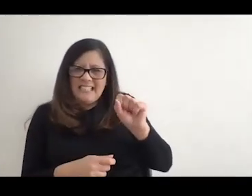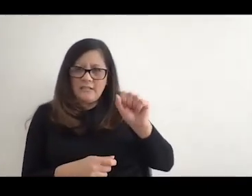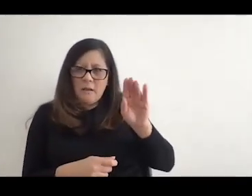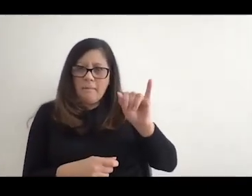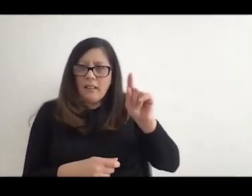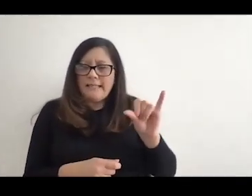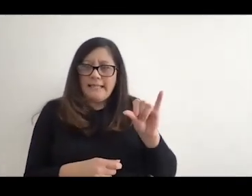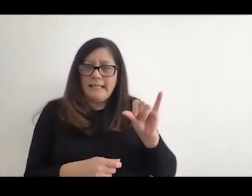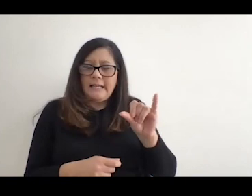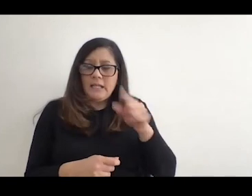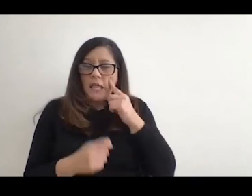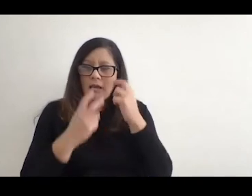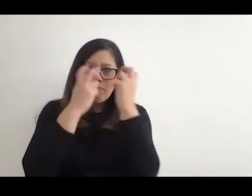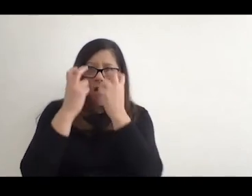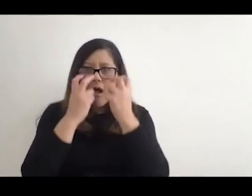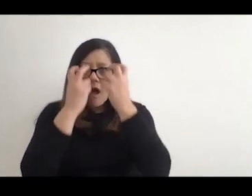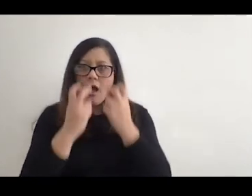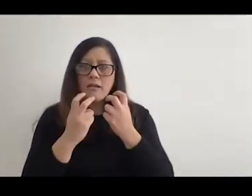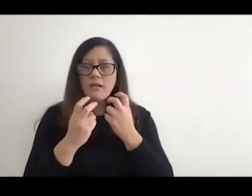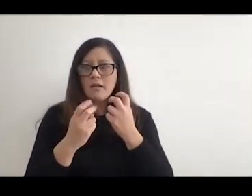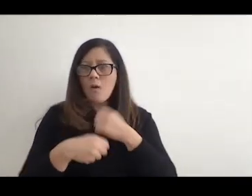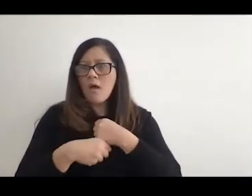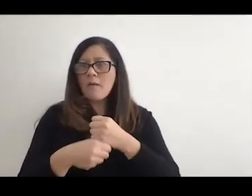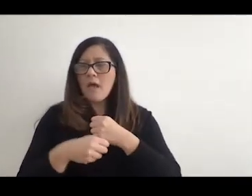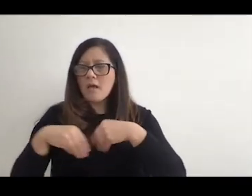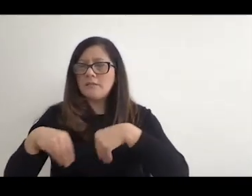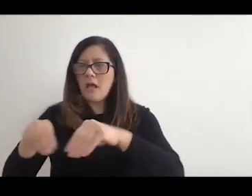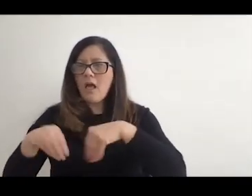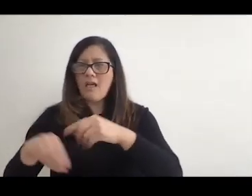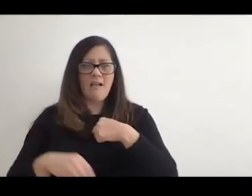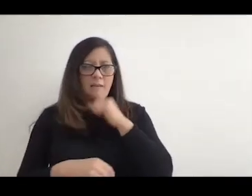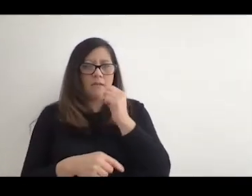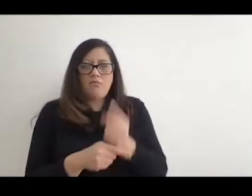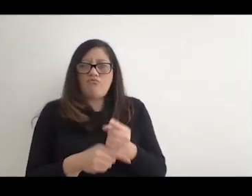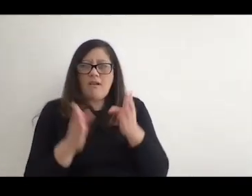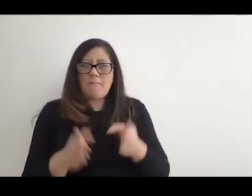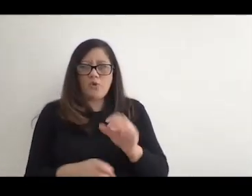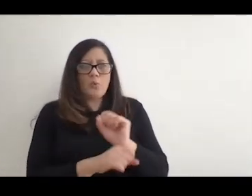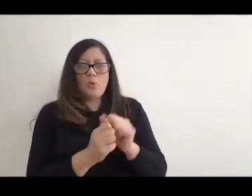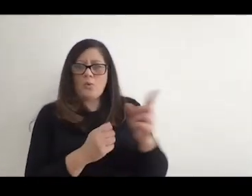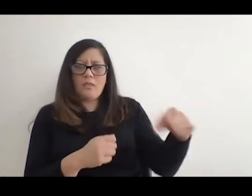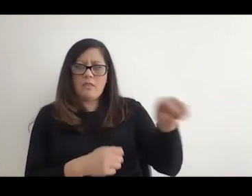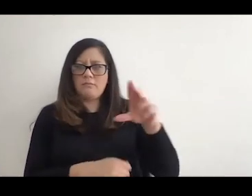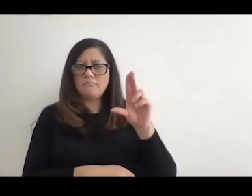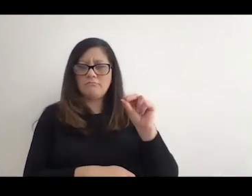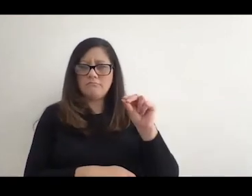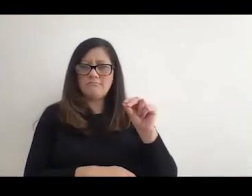because it's going to be a moneymaker and they want to get in on the ground floor. I'm not the person to work with them because here's what I understand